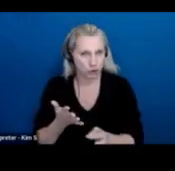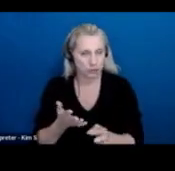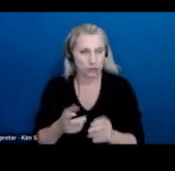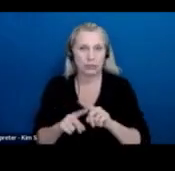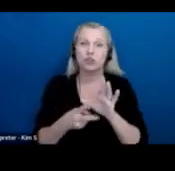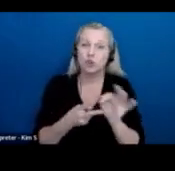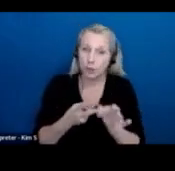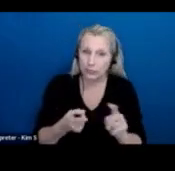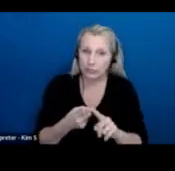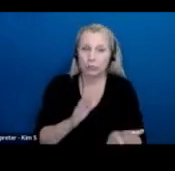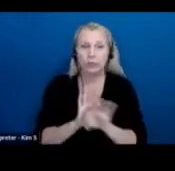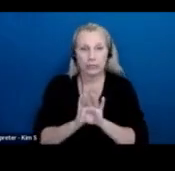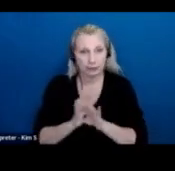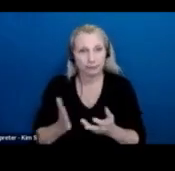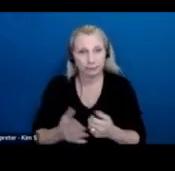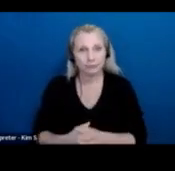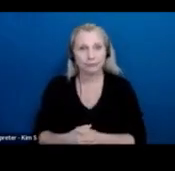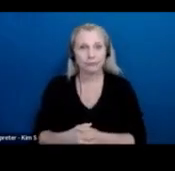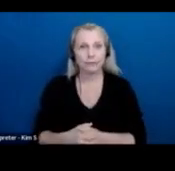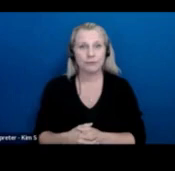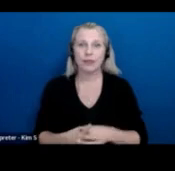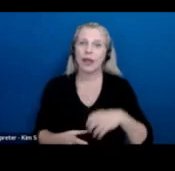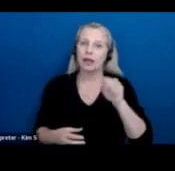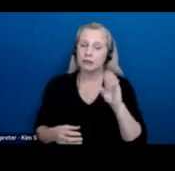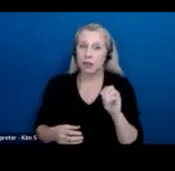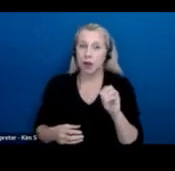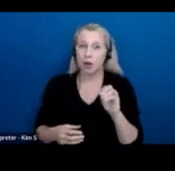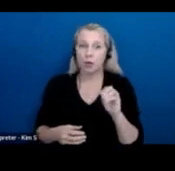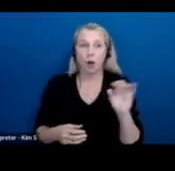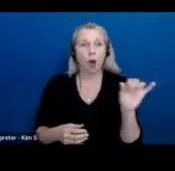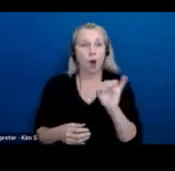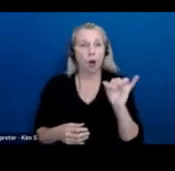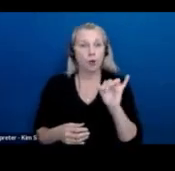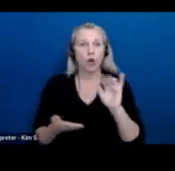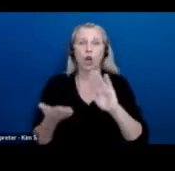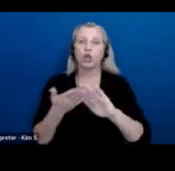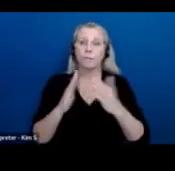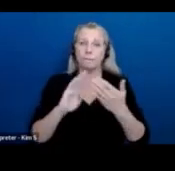choose from. So let's look also at community based and